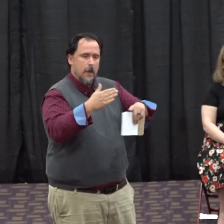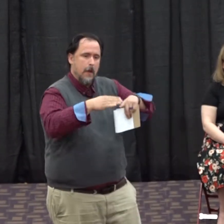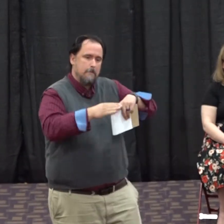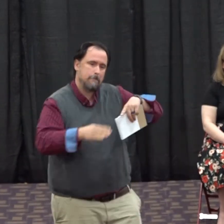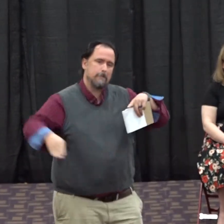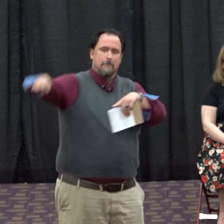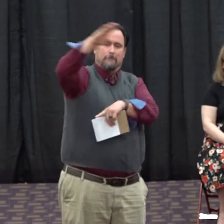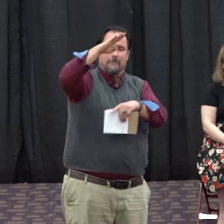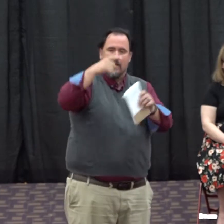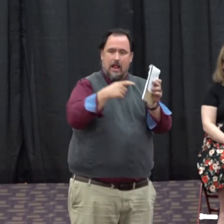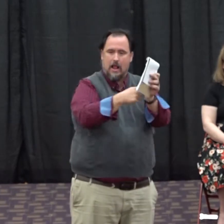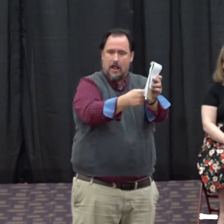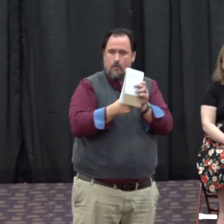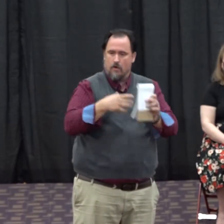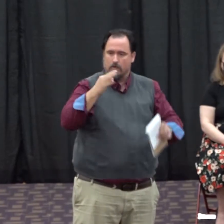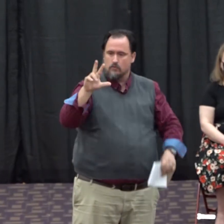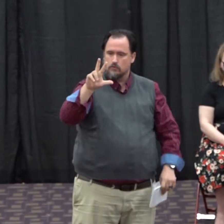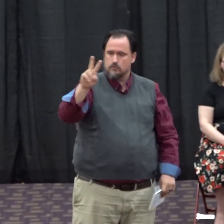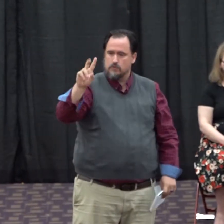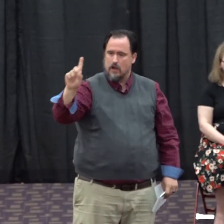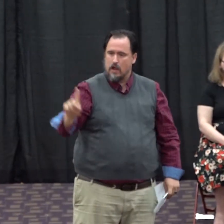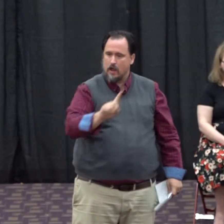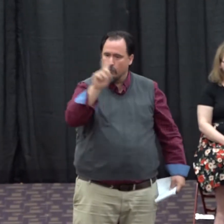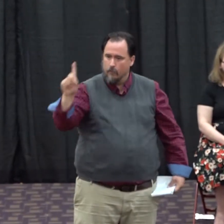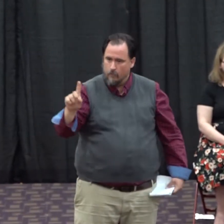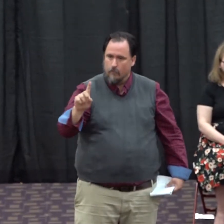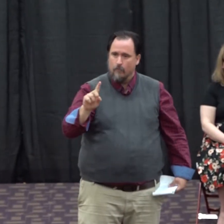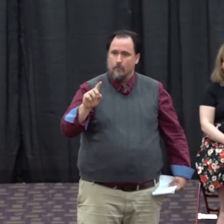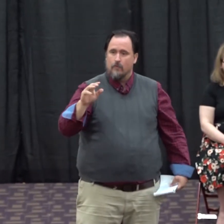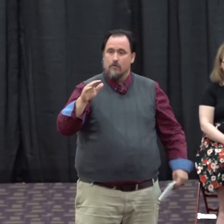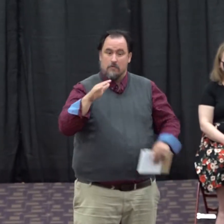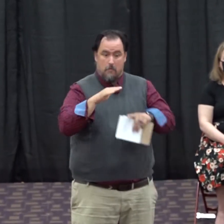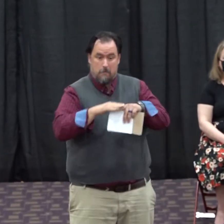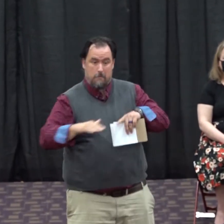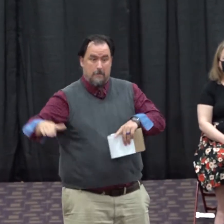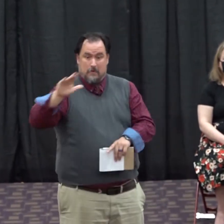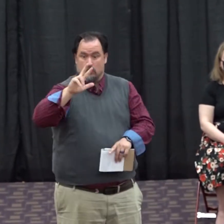That is to recognize that she exceeded the required hours of 32.